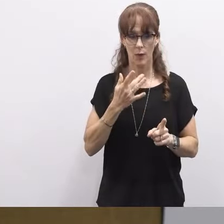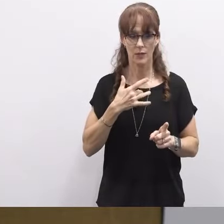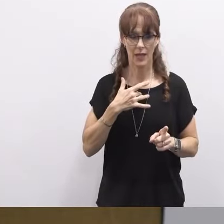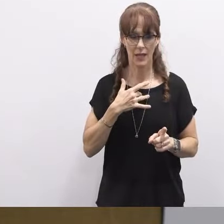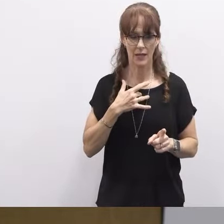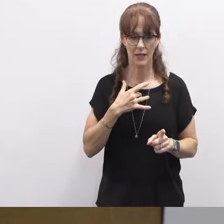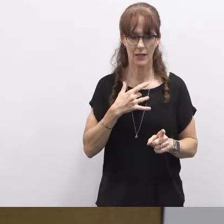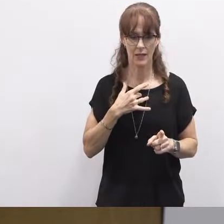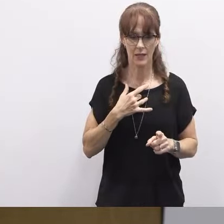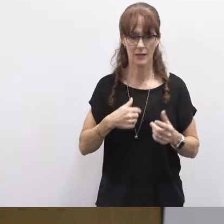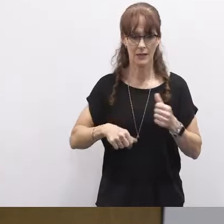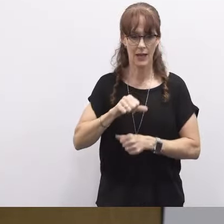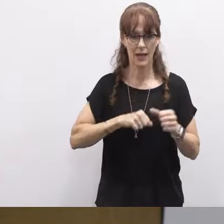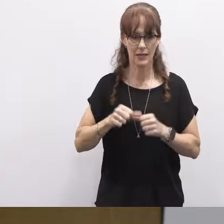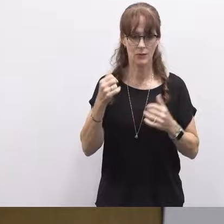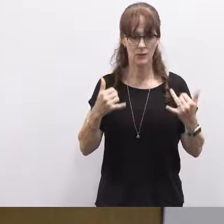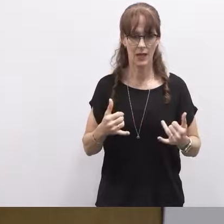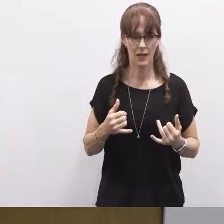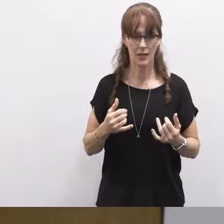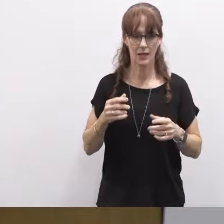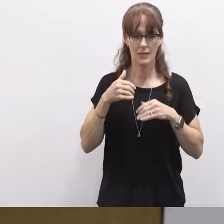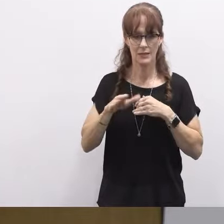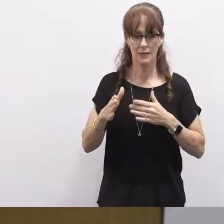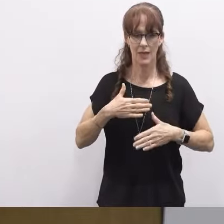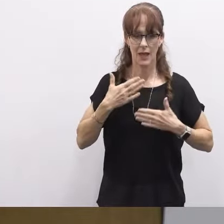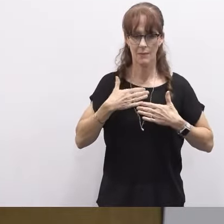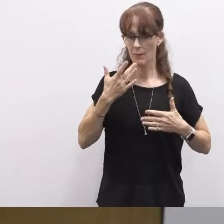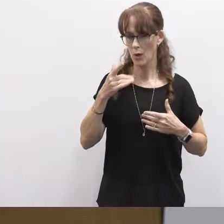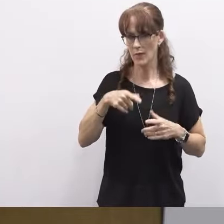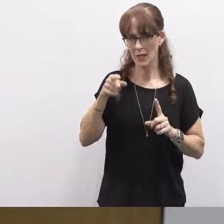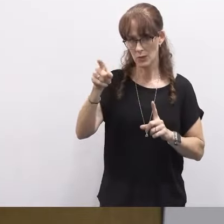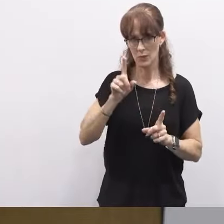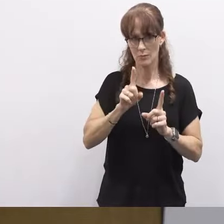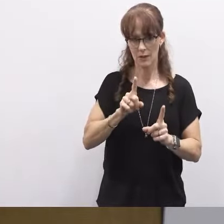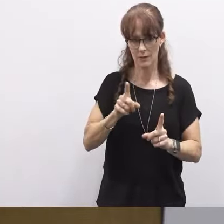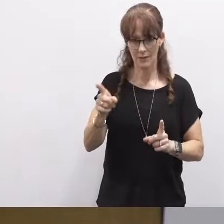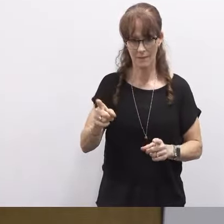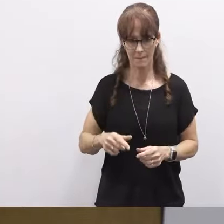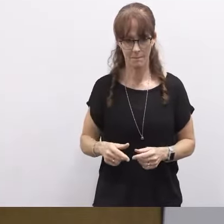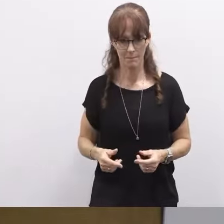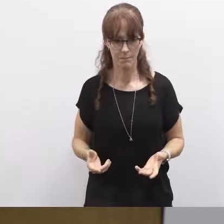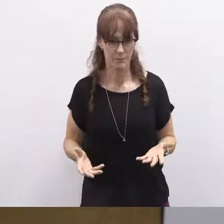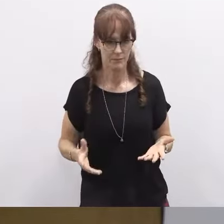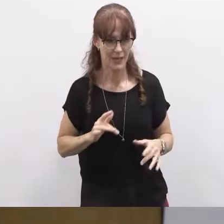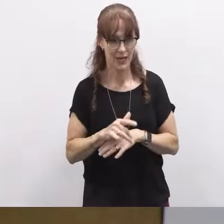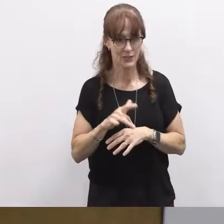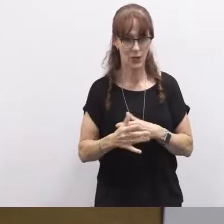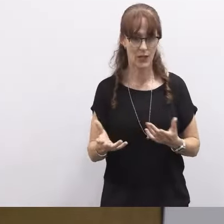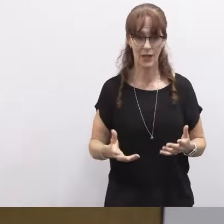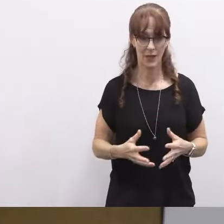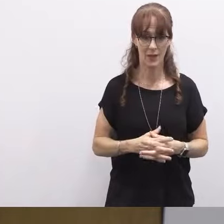So I didn't get to hang out with him today, but I just wanted to send him a happy birthday. You got time, Mr. Miller, it's so early. I Know, right?